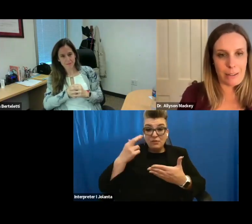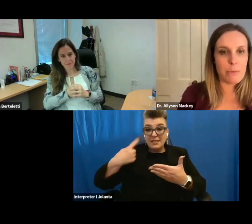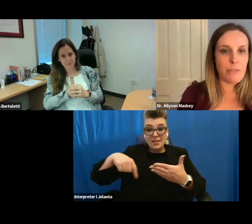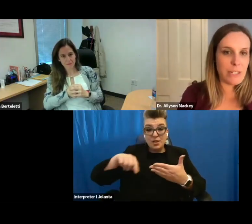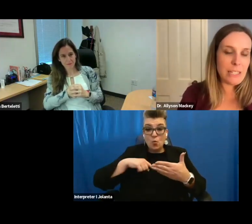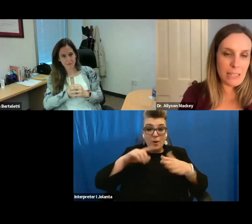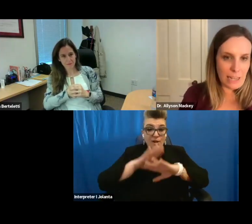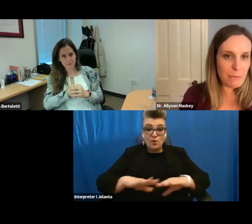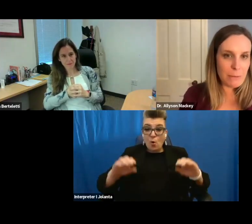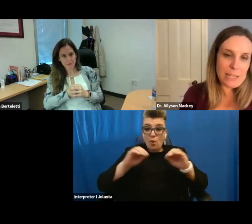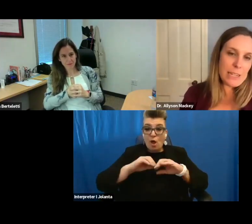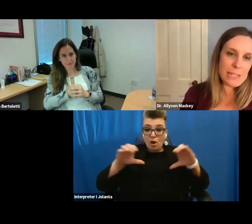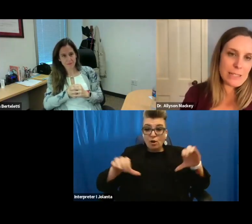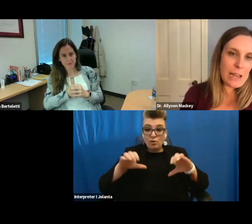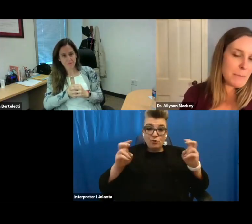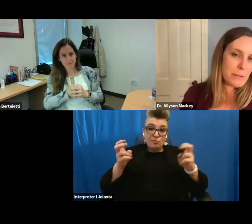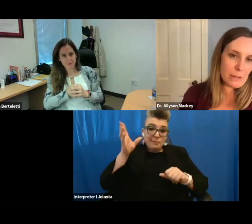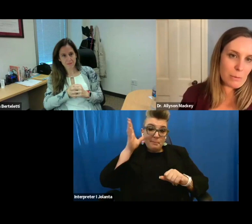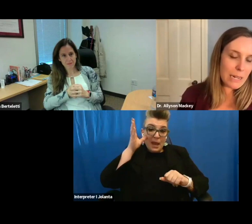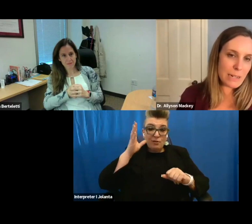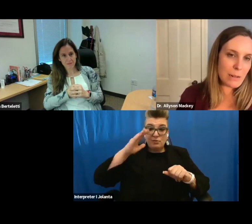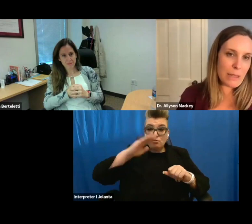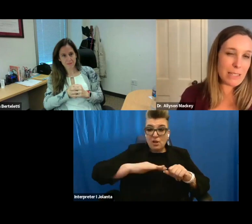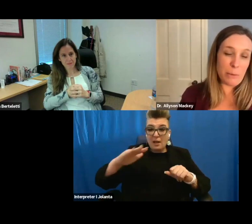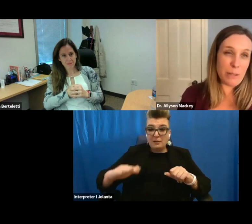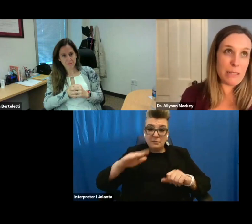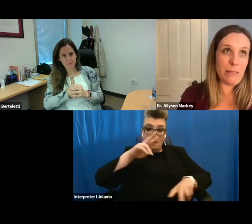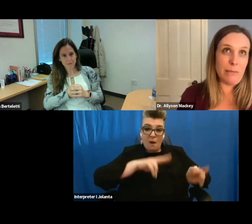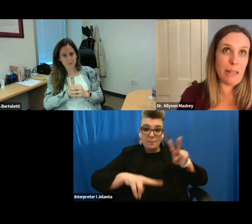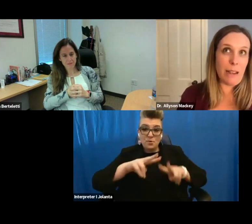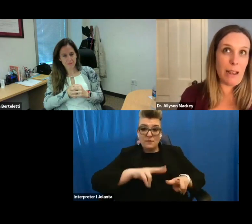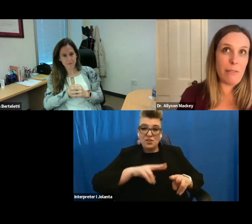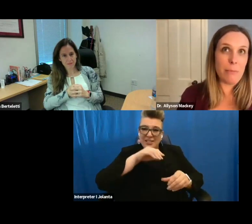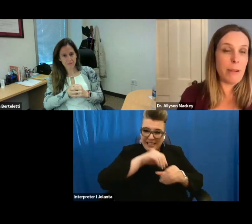child observations in lab because I think it's absolutely right in a way that's going to ever